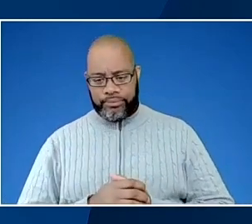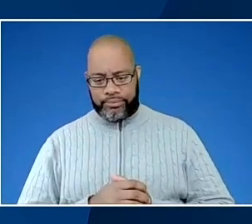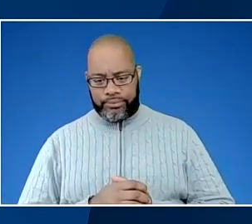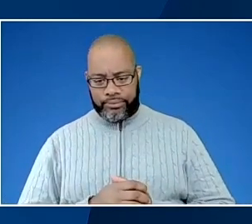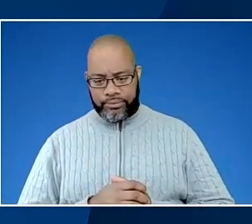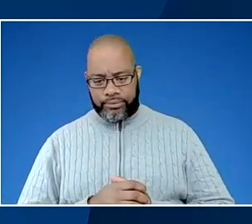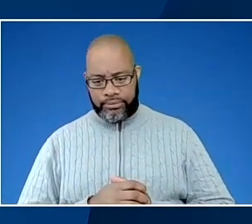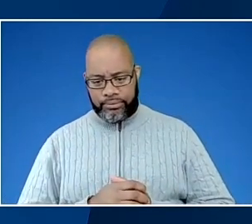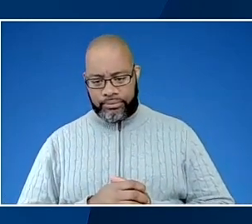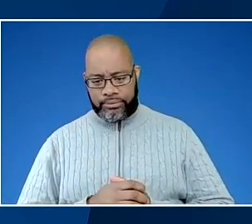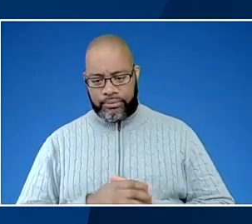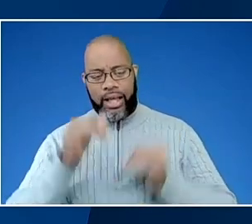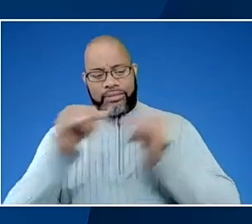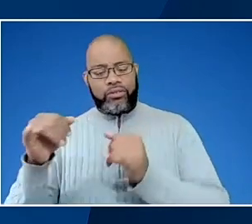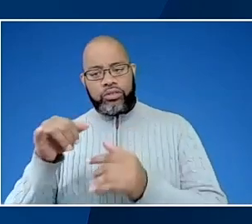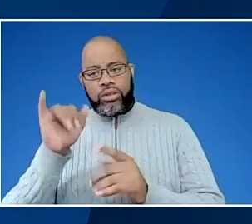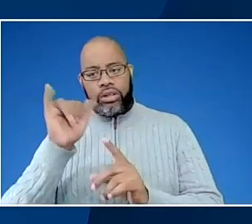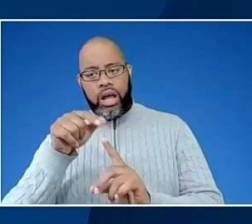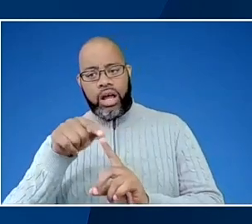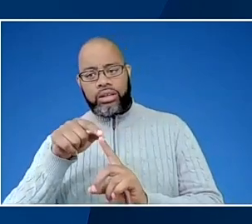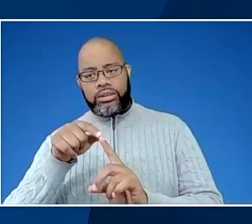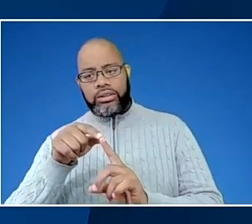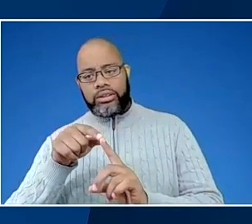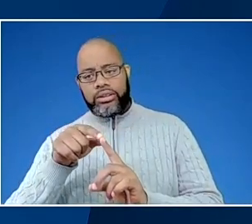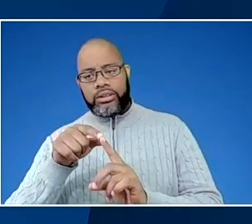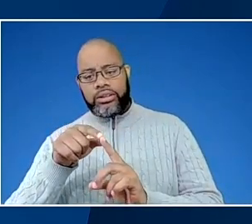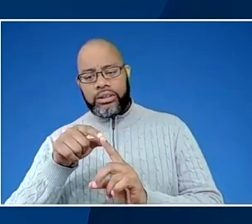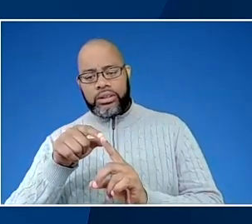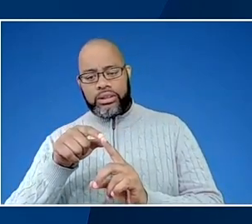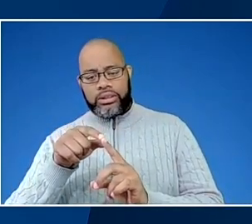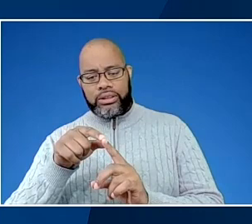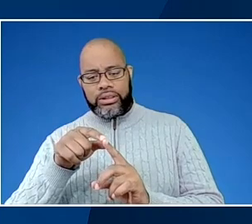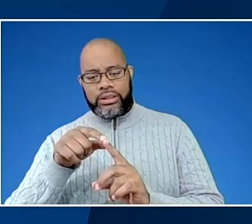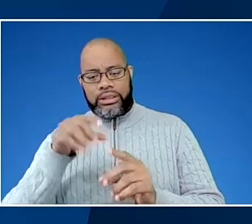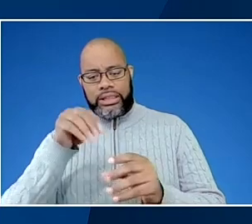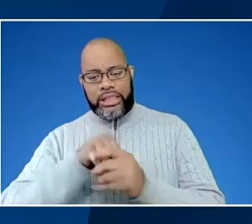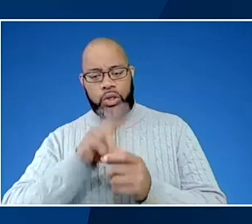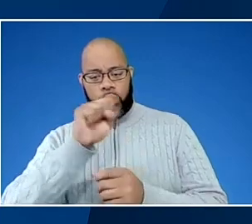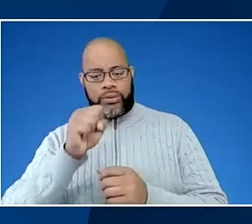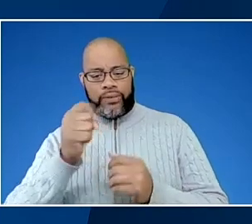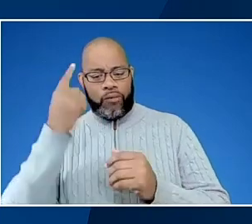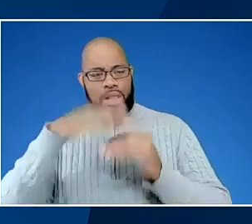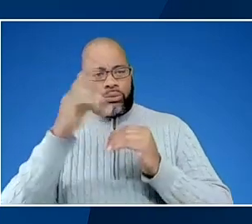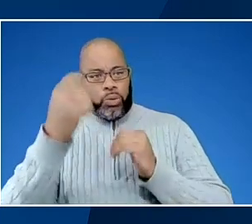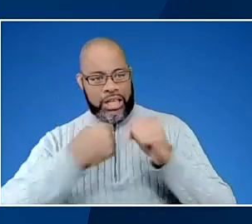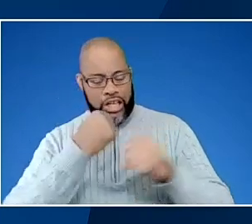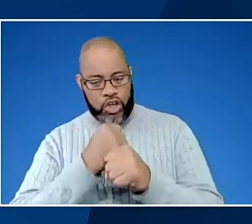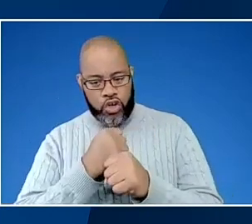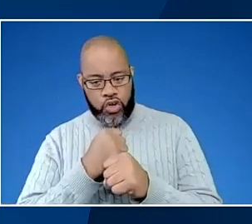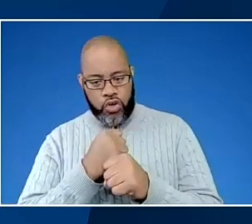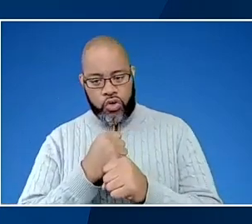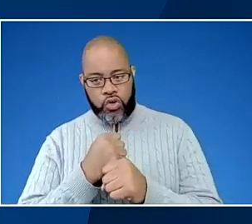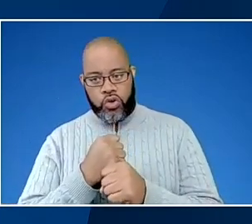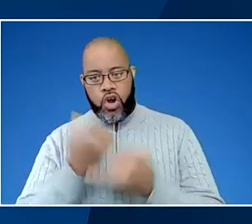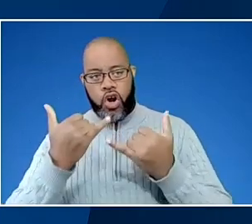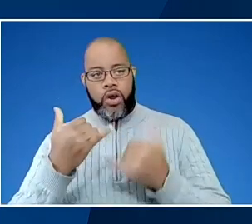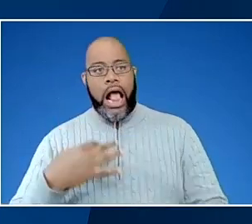individuals that are paroled into the United States for at least one year would currently be eligible to participate as-